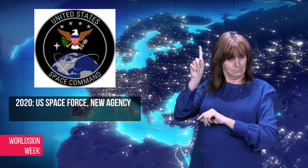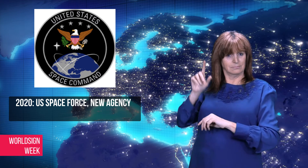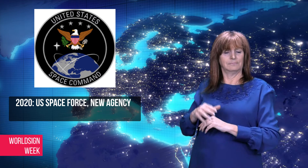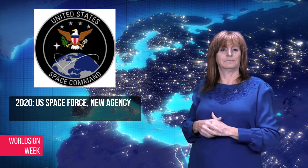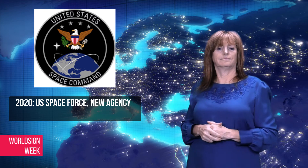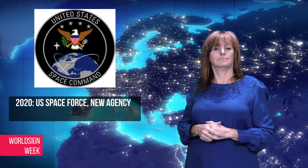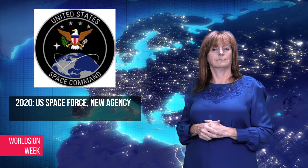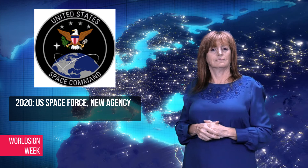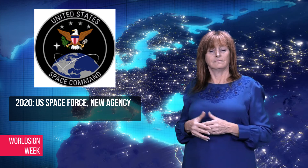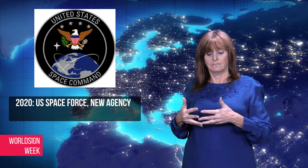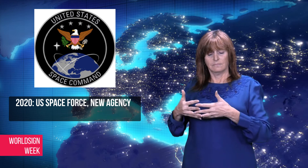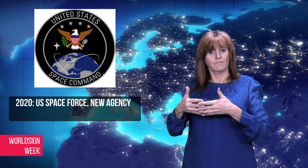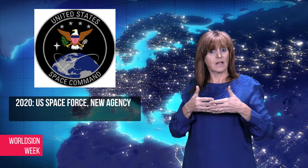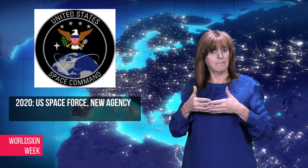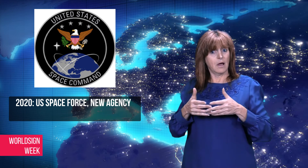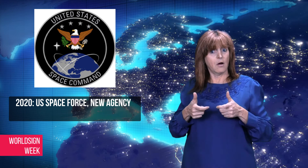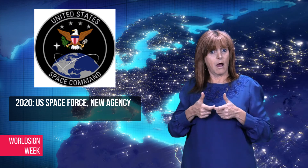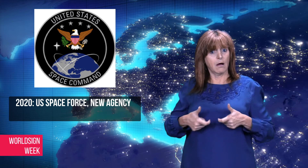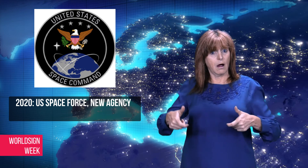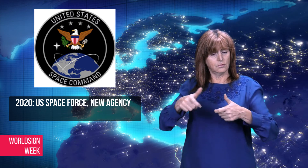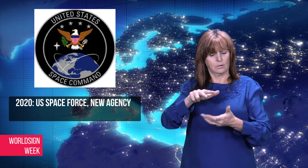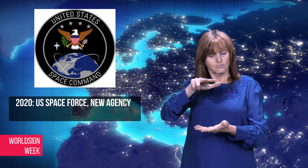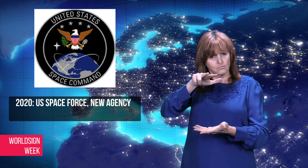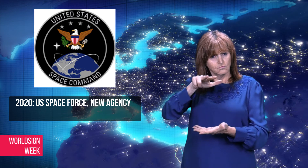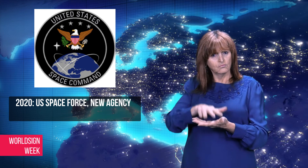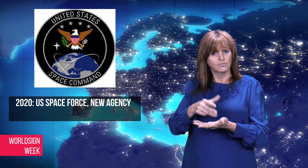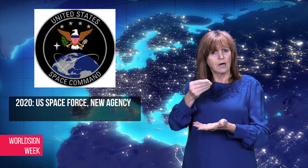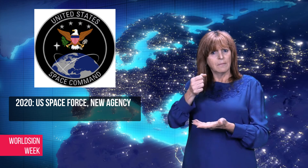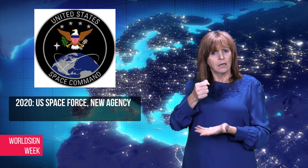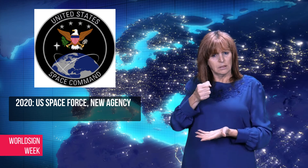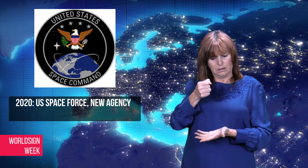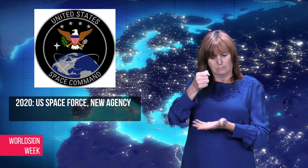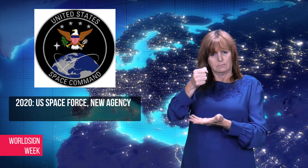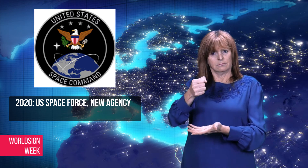agency to protect the country in space.